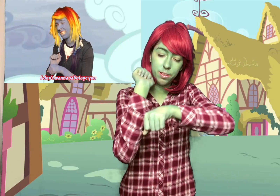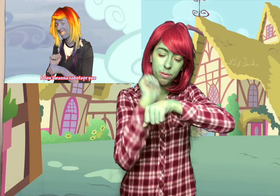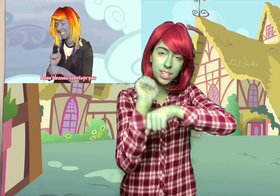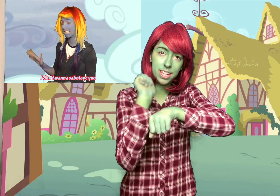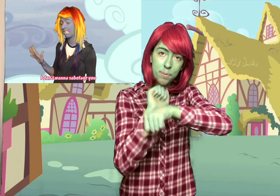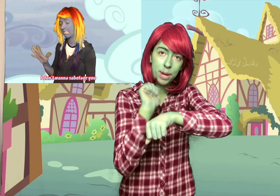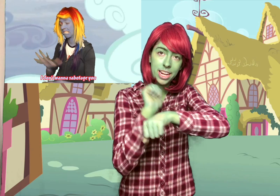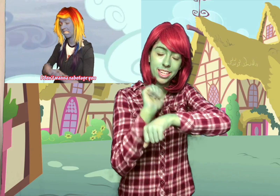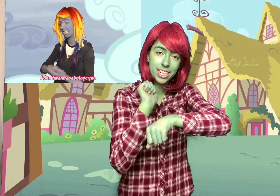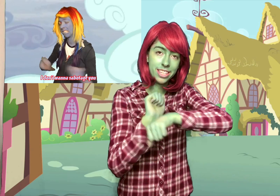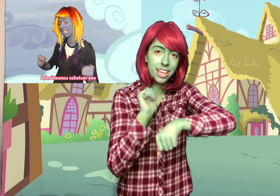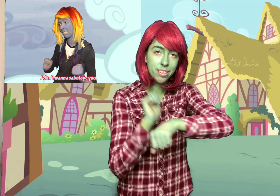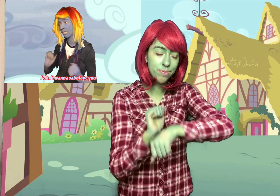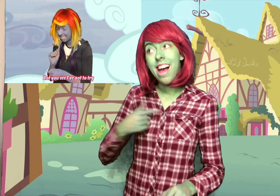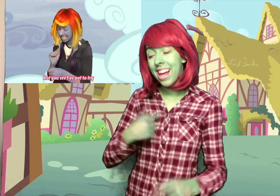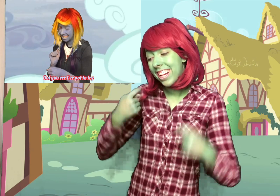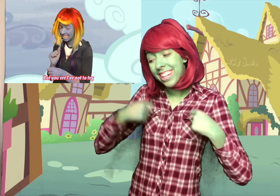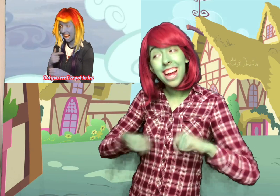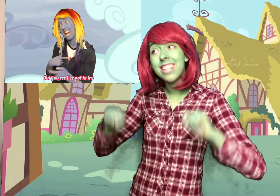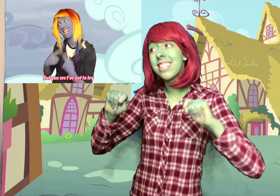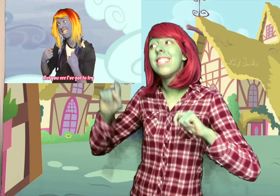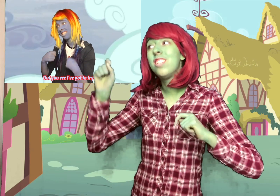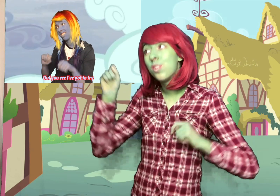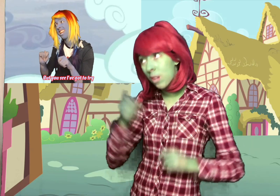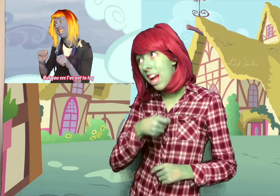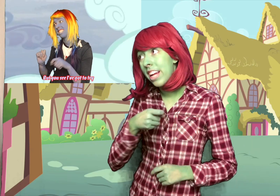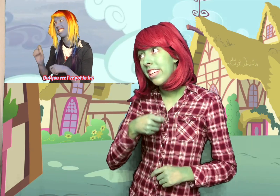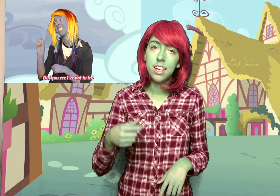wrist like banging against the other "i got to try"